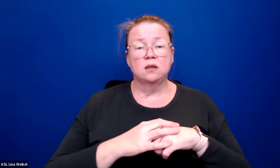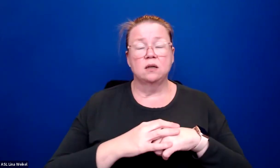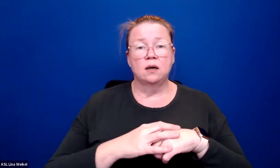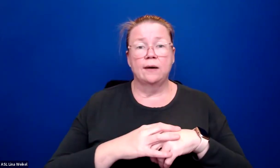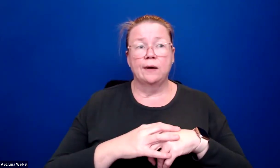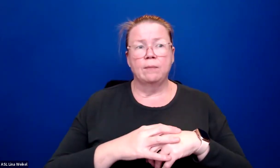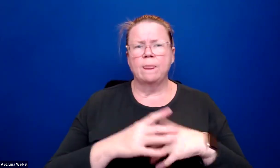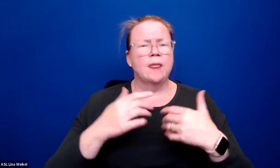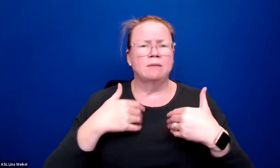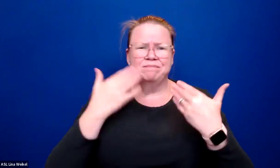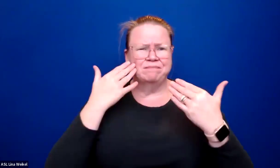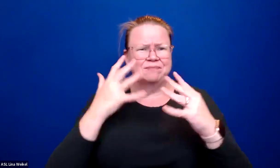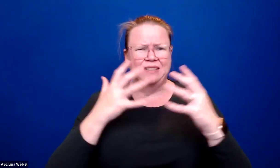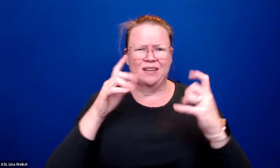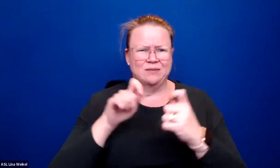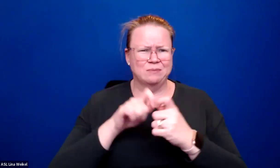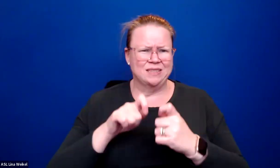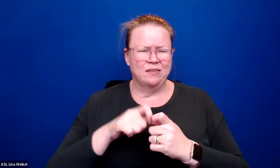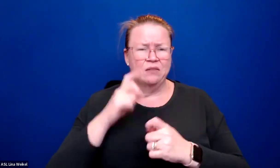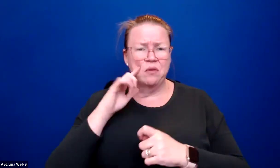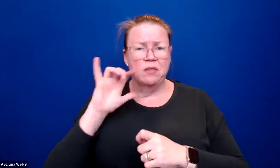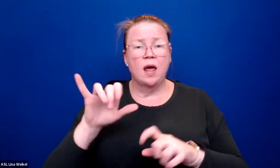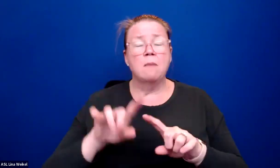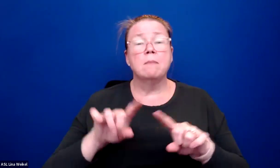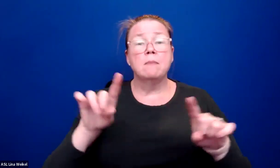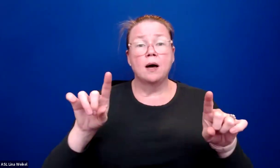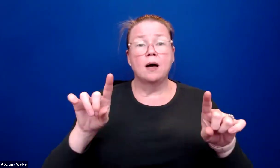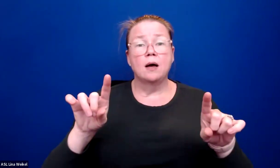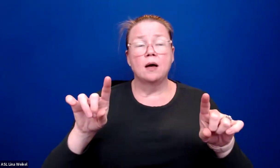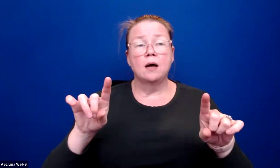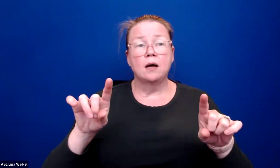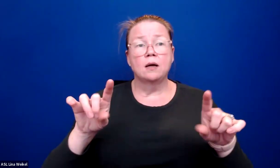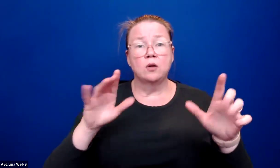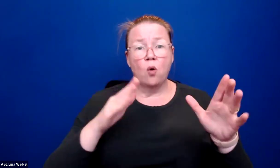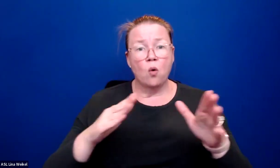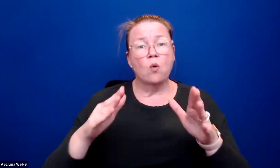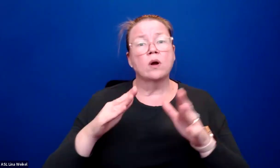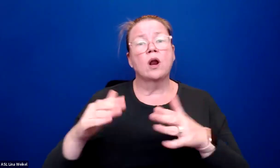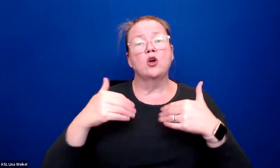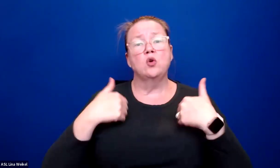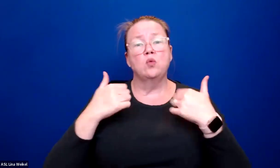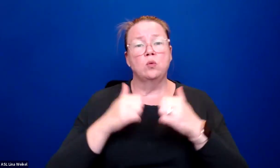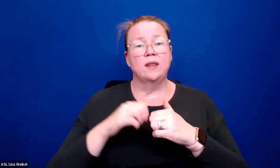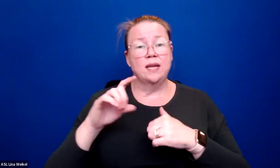Andy Padilla: I don't really know much details about it, but it's Andy Padilla: organizing youth with disabilities. In a